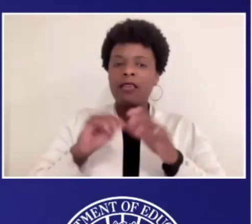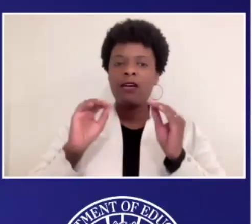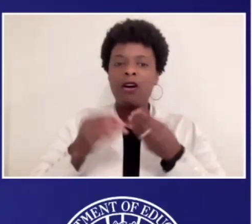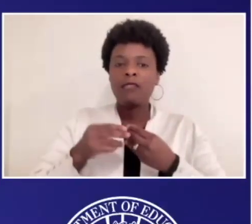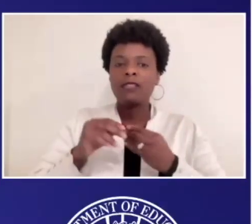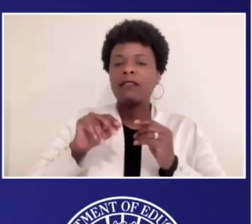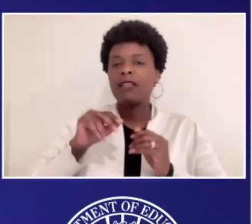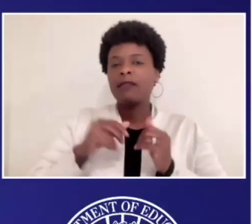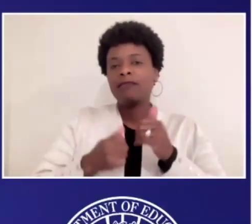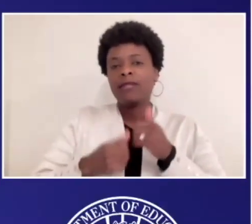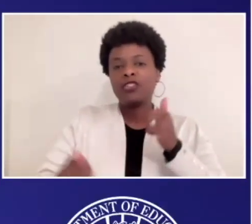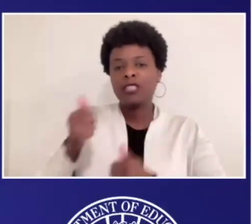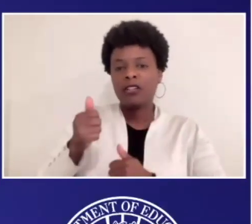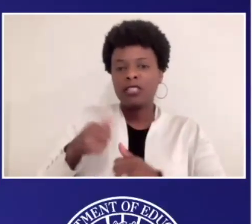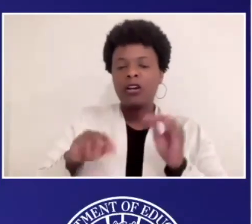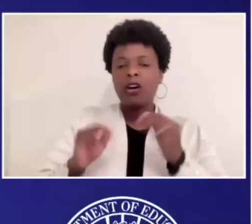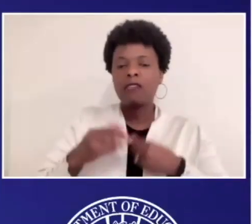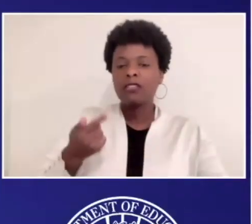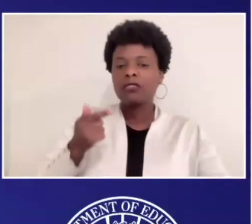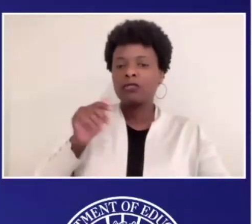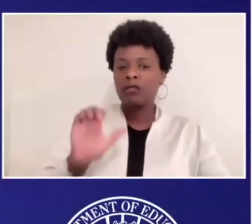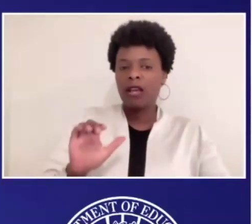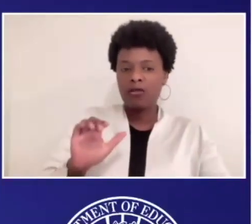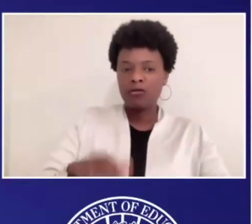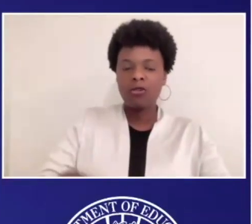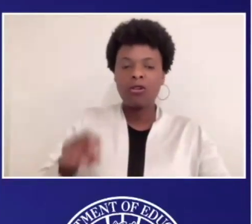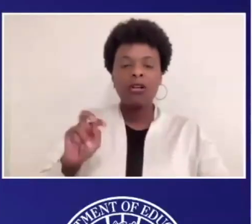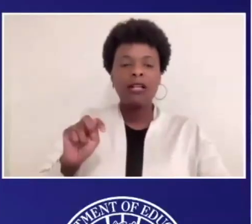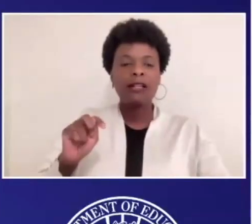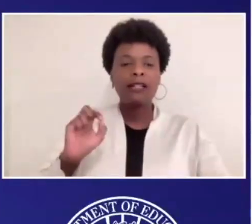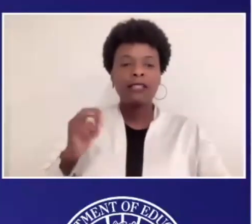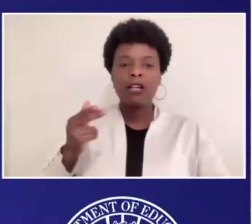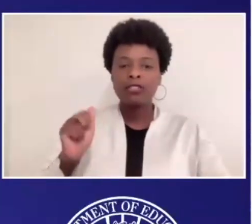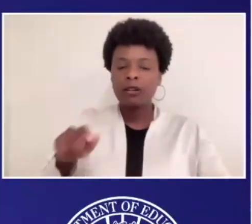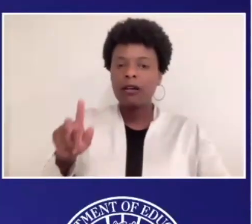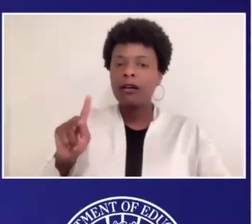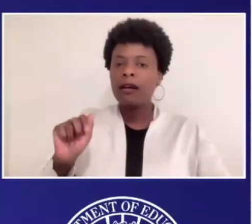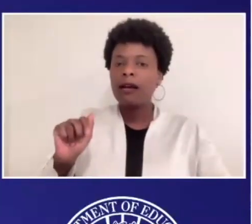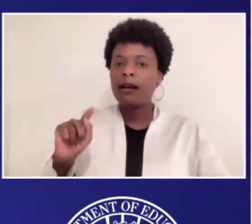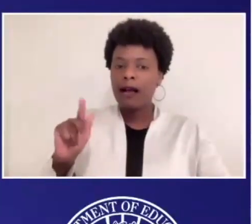Counsel, Natasha, Katya, John, the staff, Aaron, Aaron, the staff and the Policy,